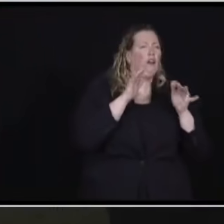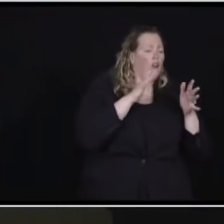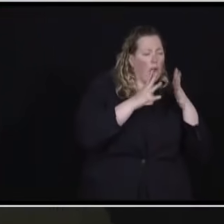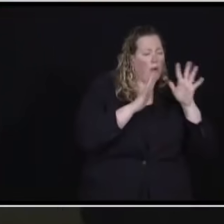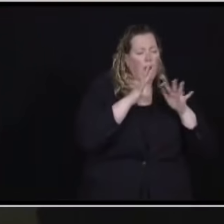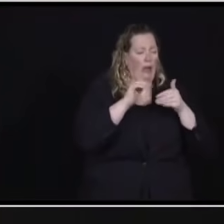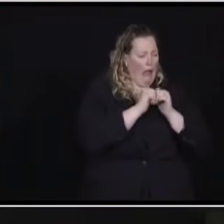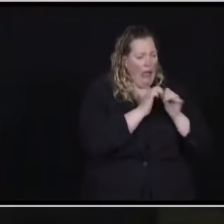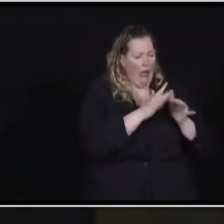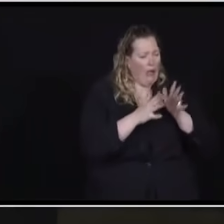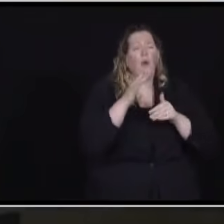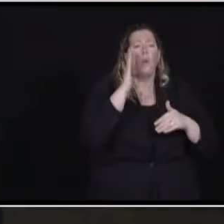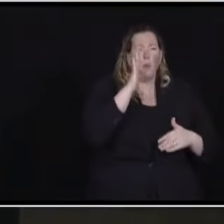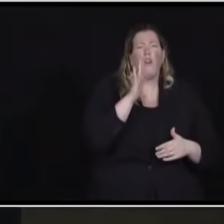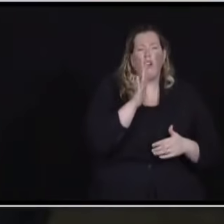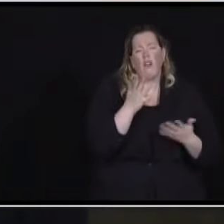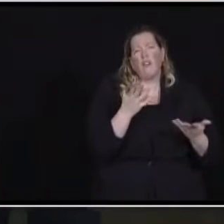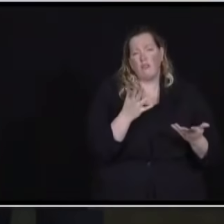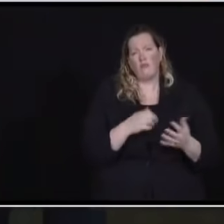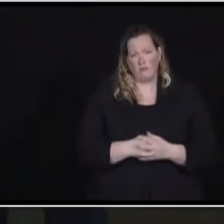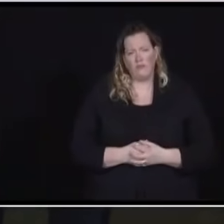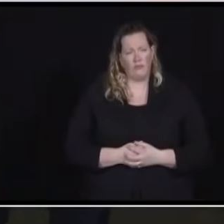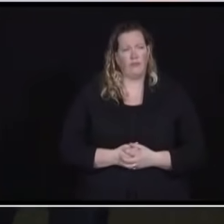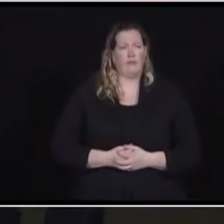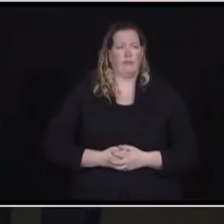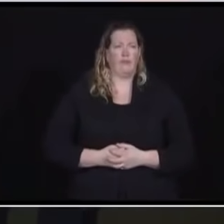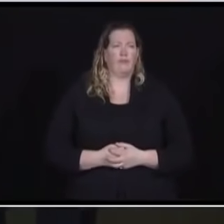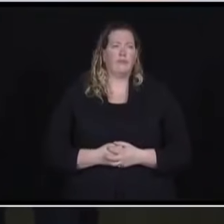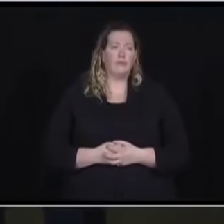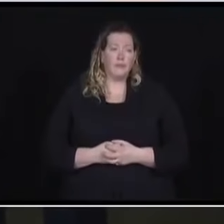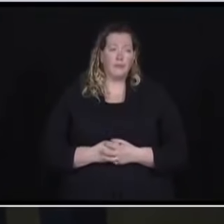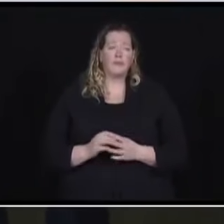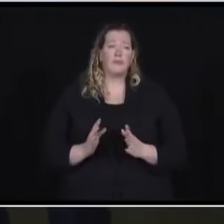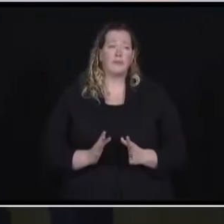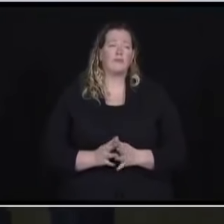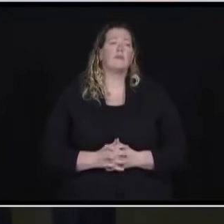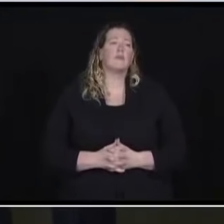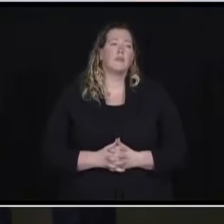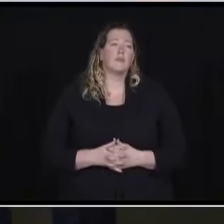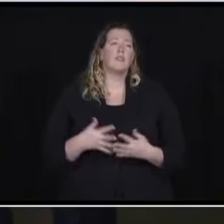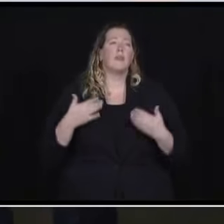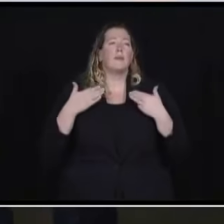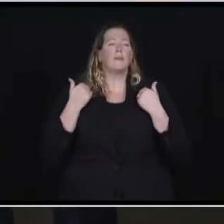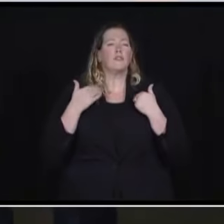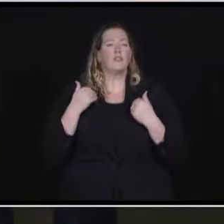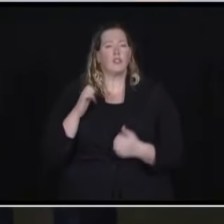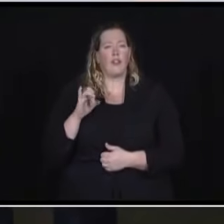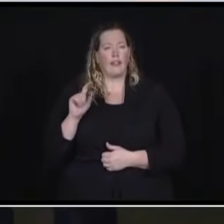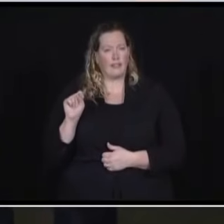you, there is one thing to talk about the flu vaccine and then there is another area that we